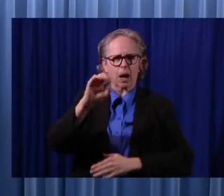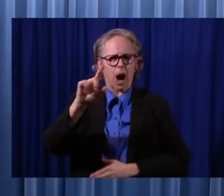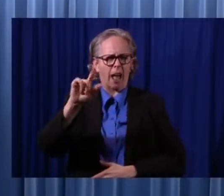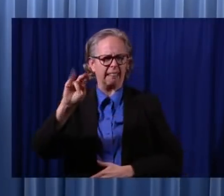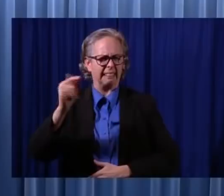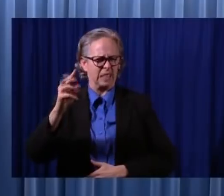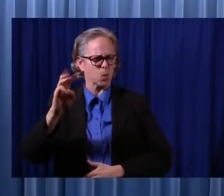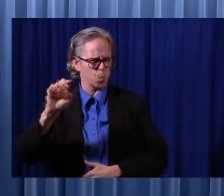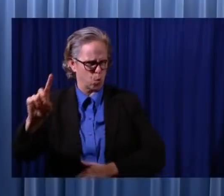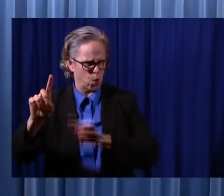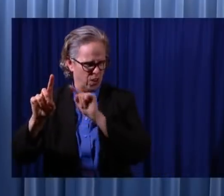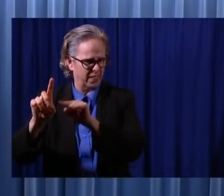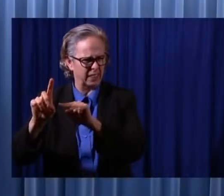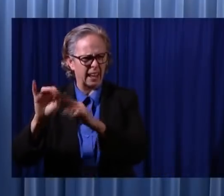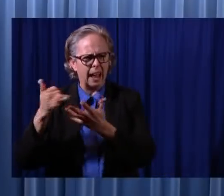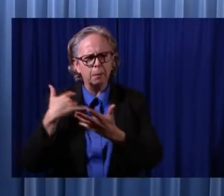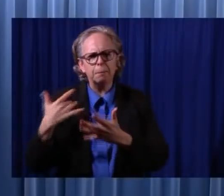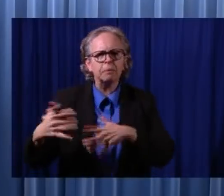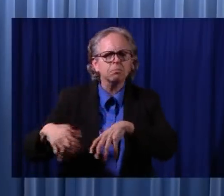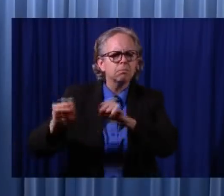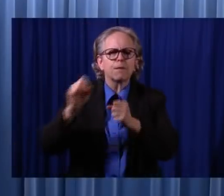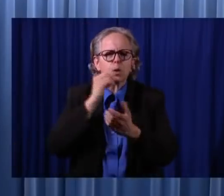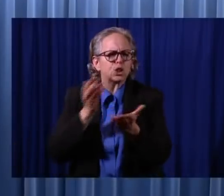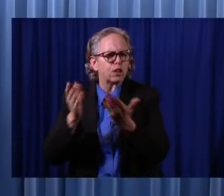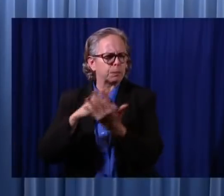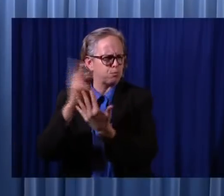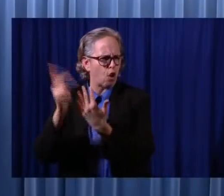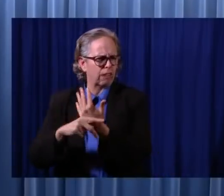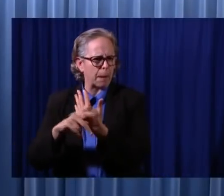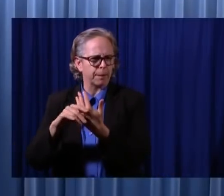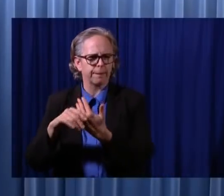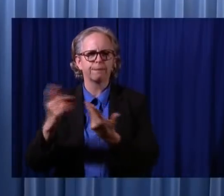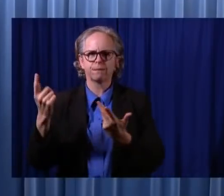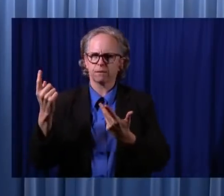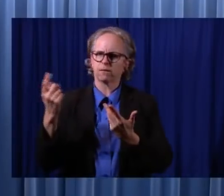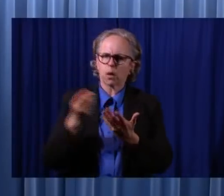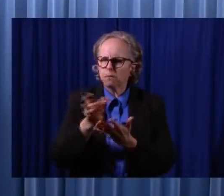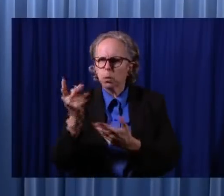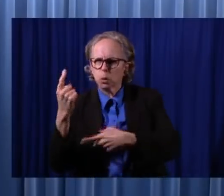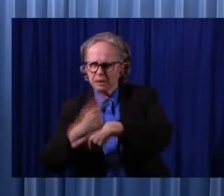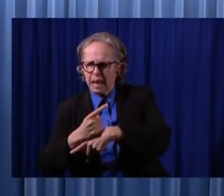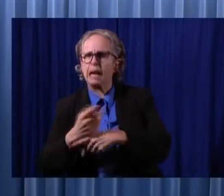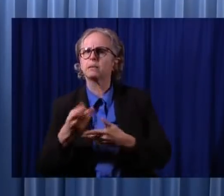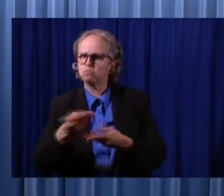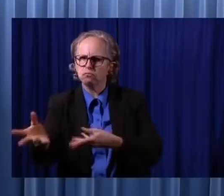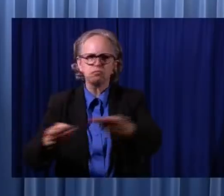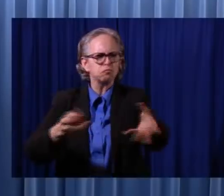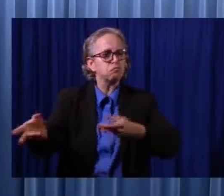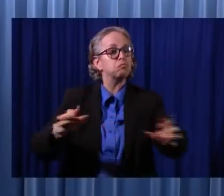THE STATE. NOW WE VISITED SEVERAL SITES INCLUDING EAST COLUMBUS